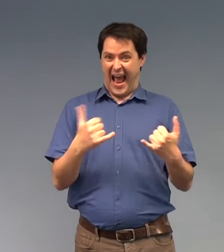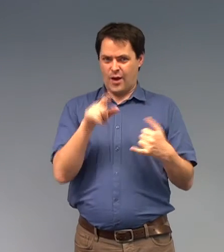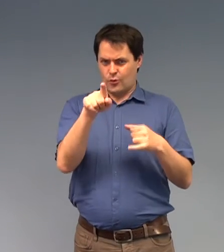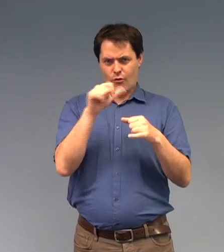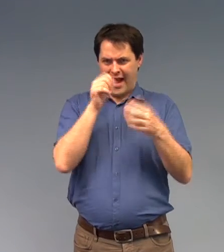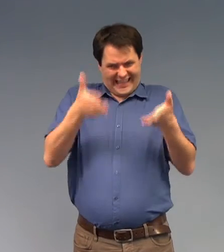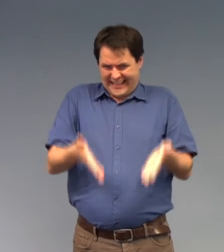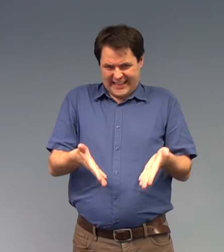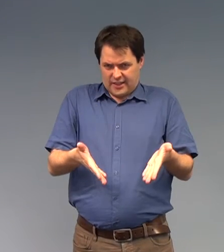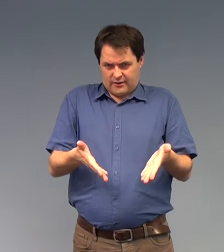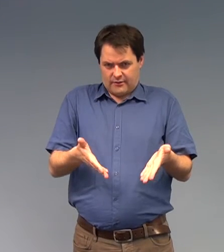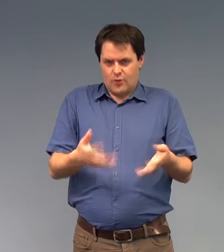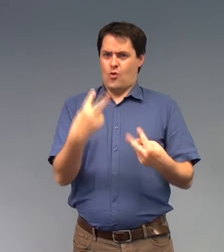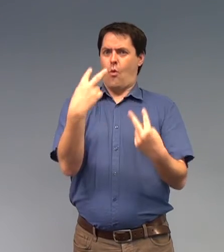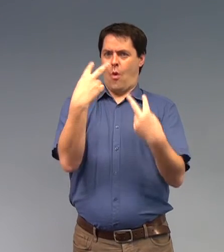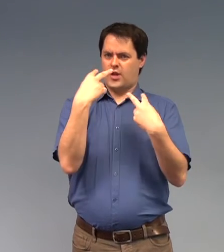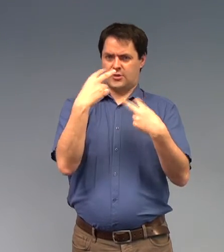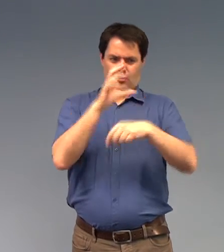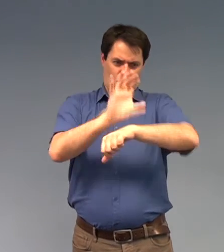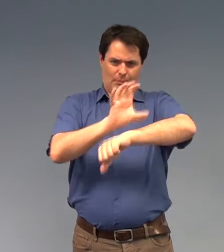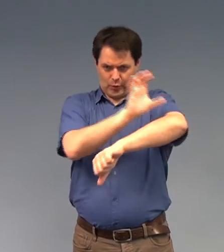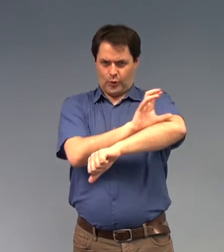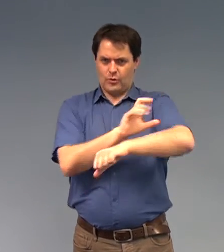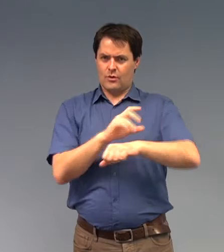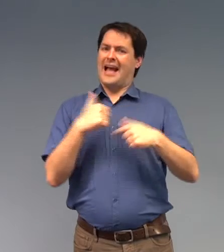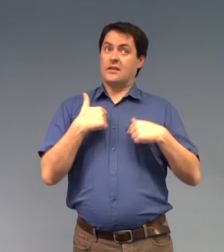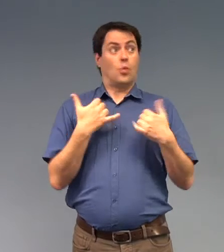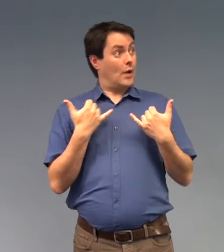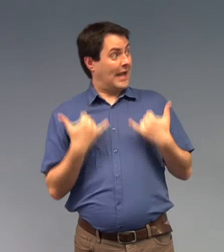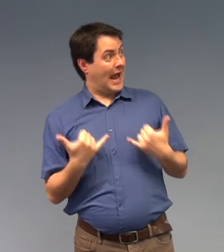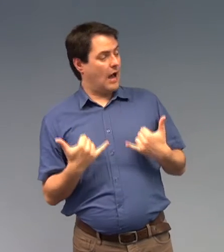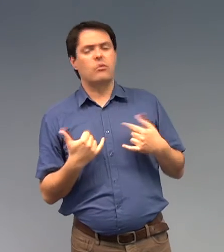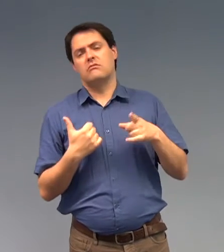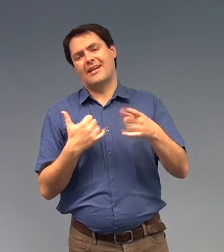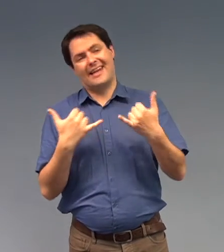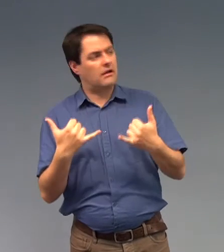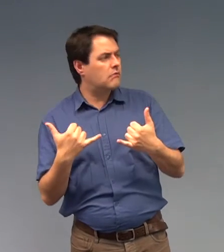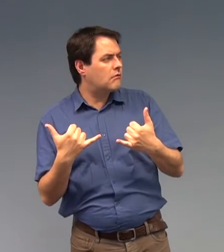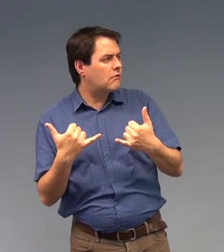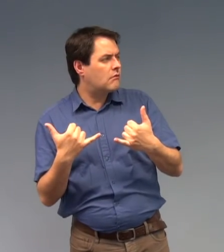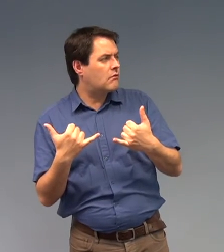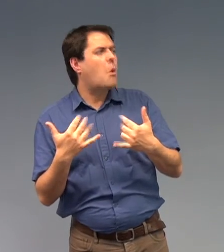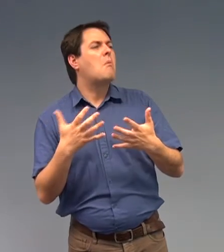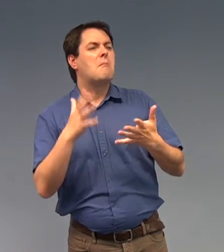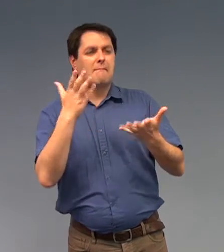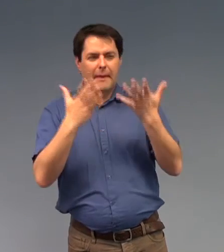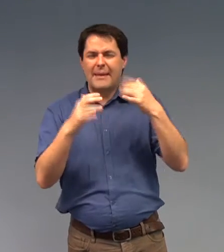but you're now watching this on a computer and you're not here with me.